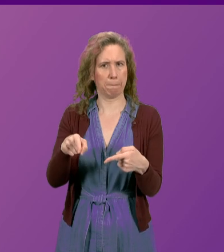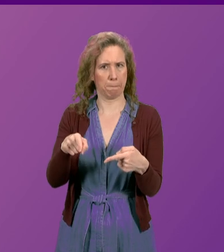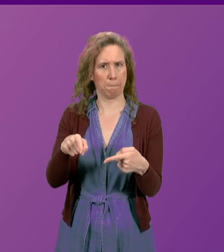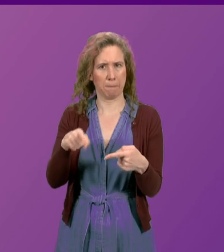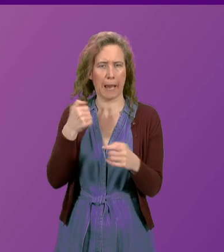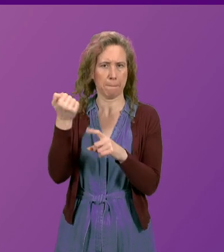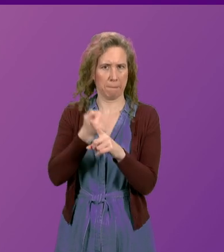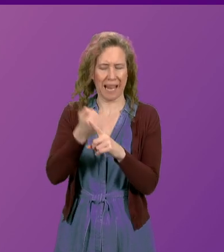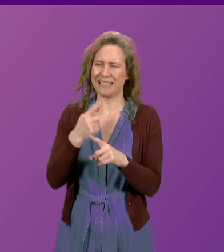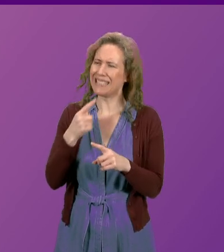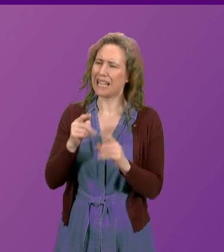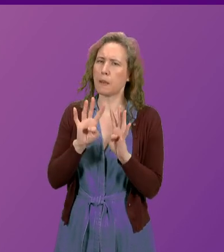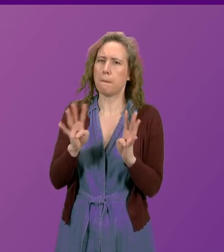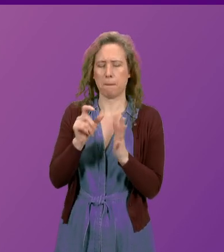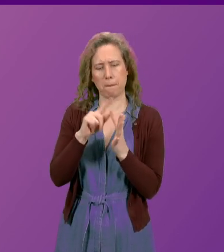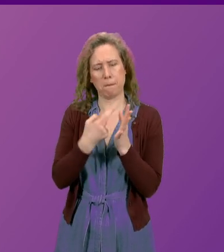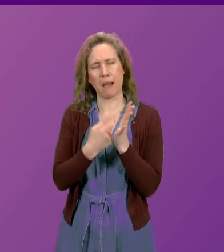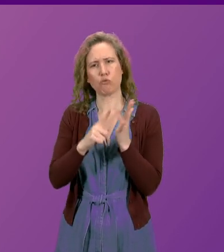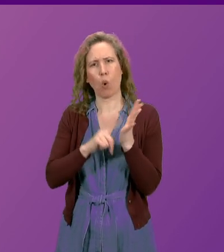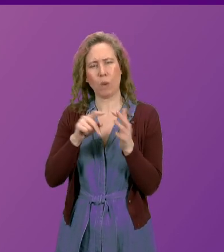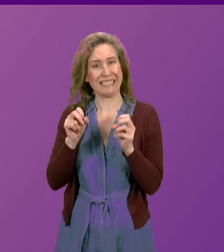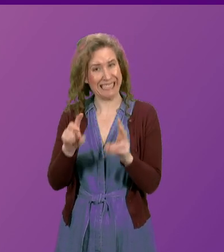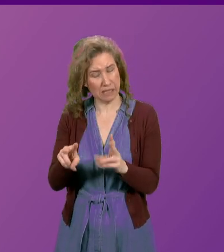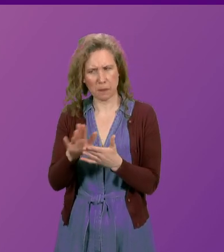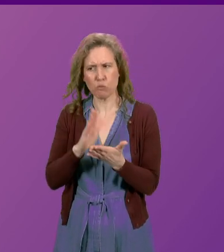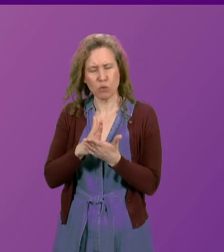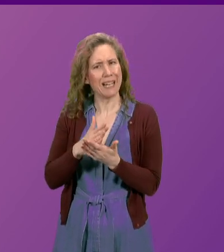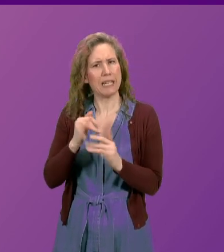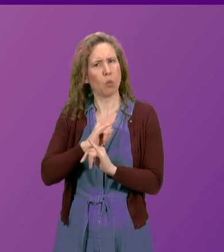victims and needs greater transparency and communication between those who are involved.